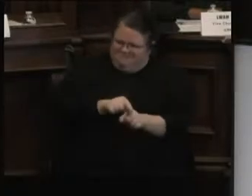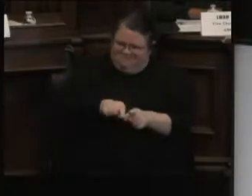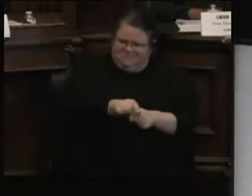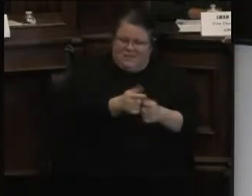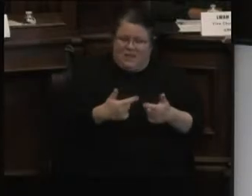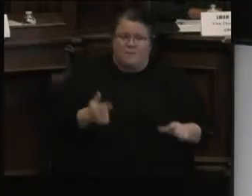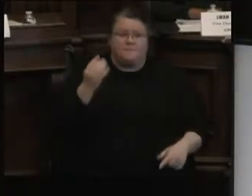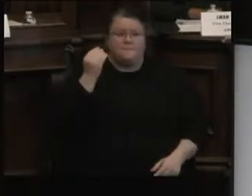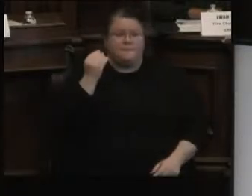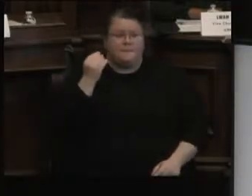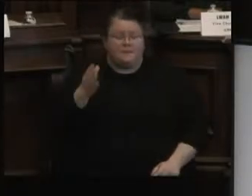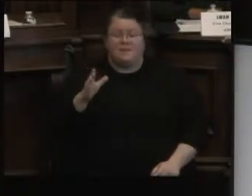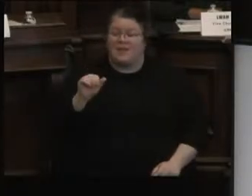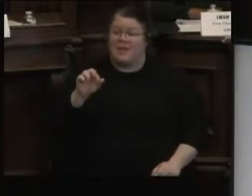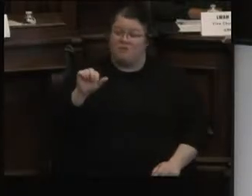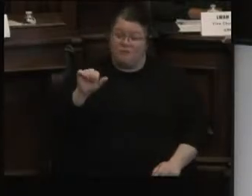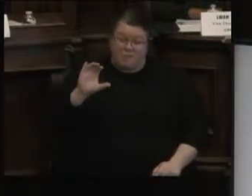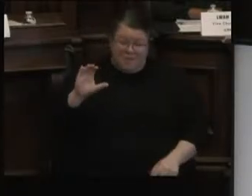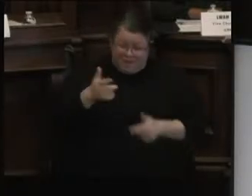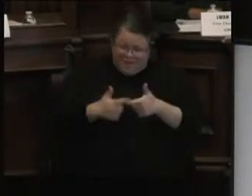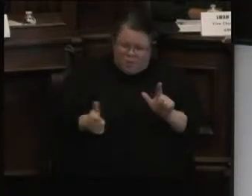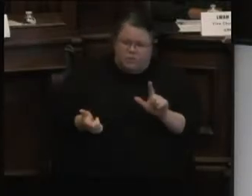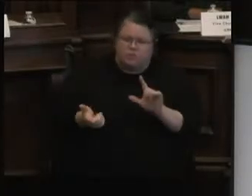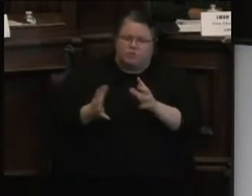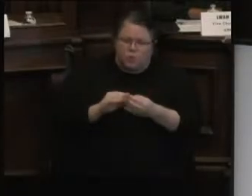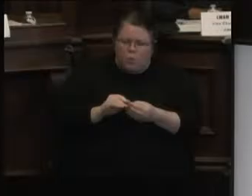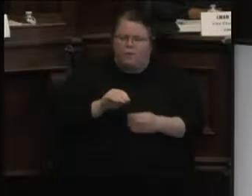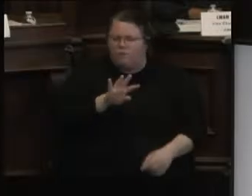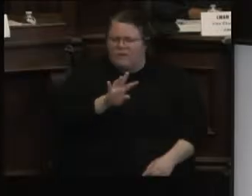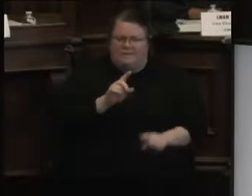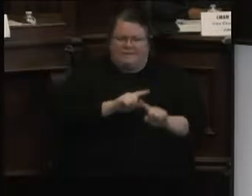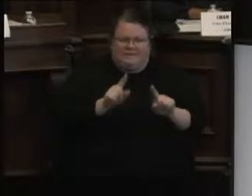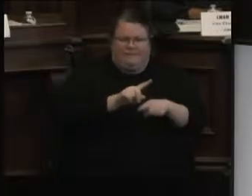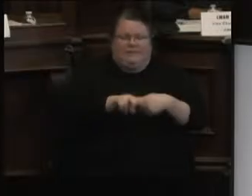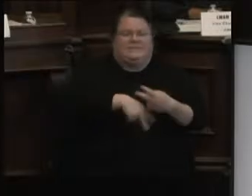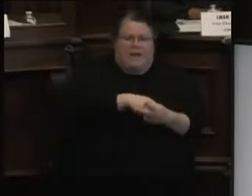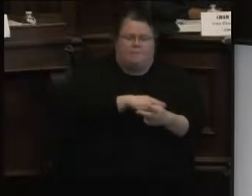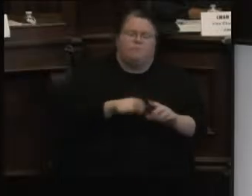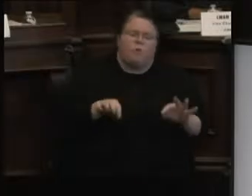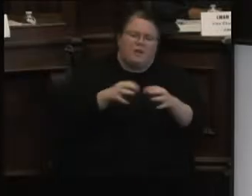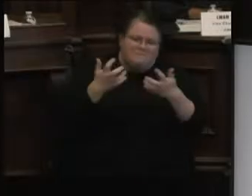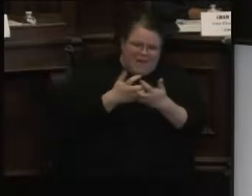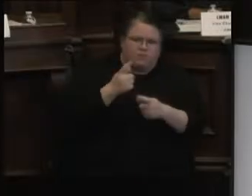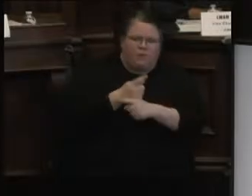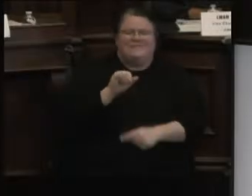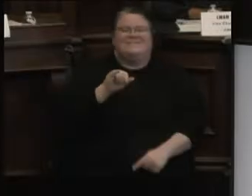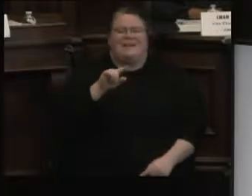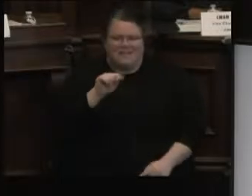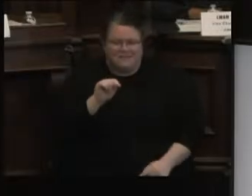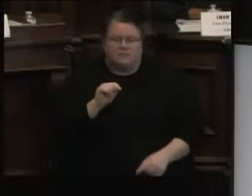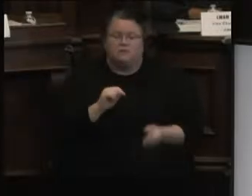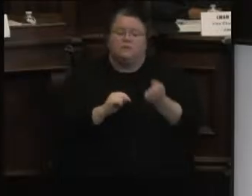to go through multiple interpreters. There are 76